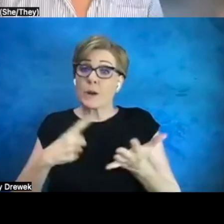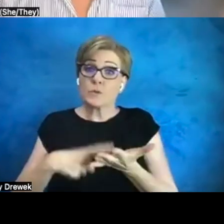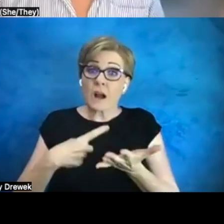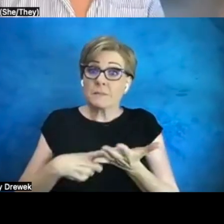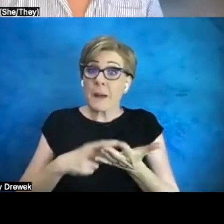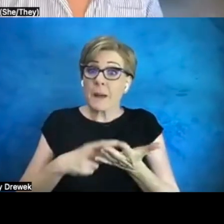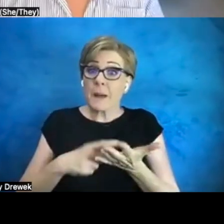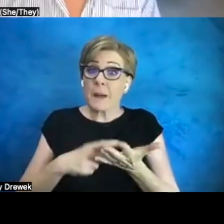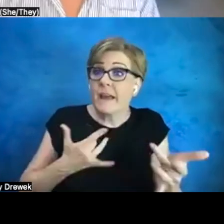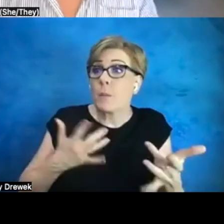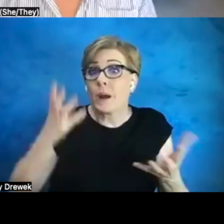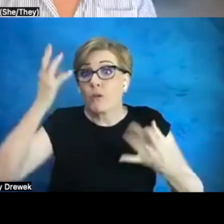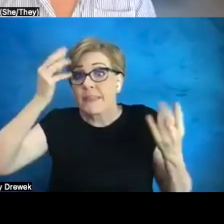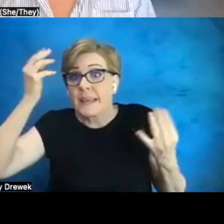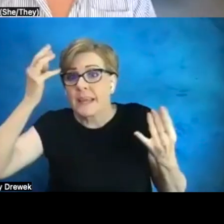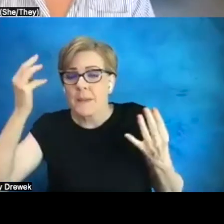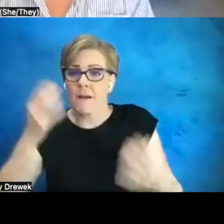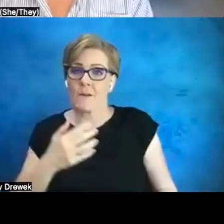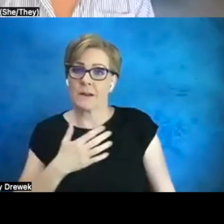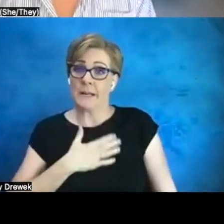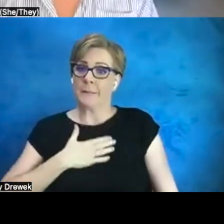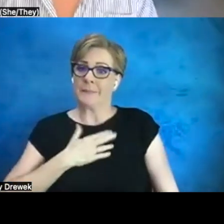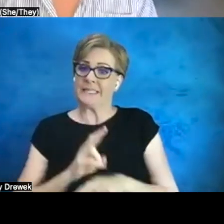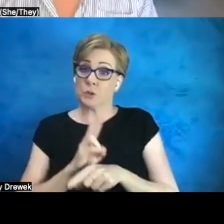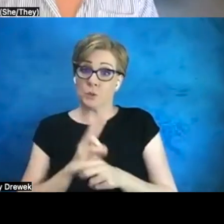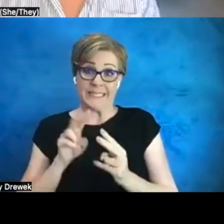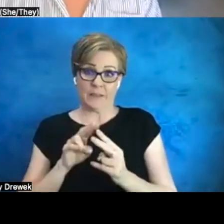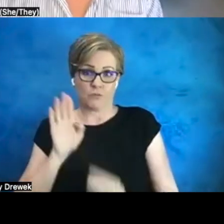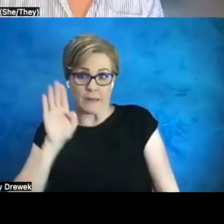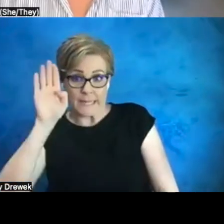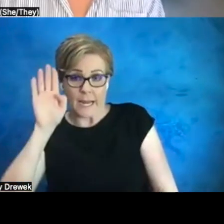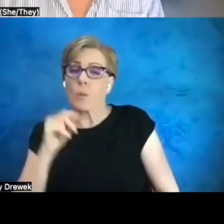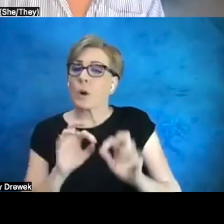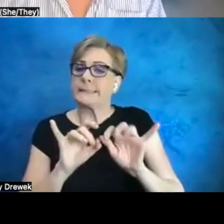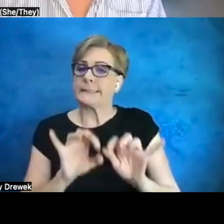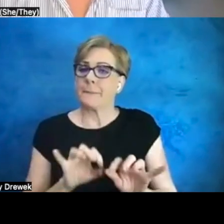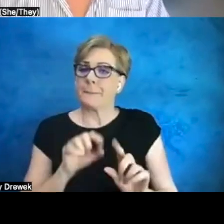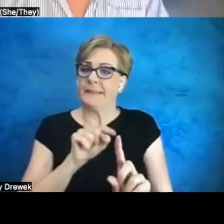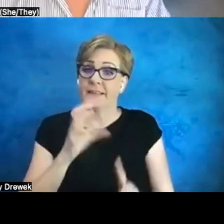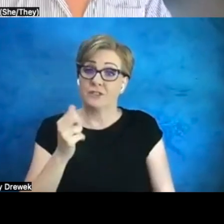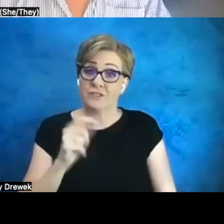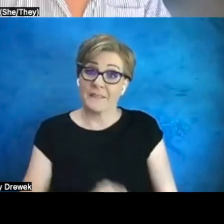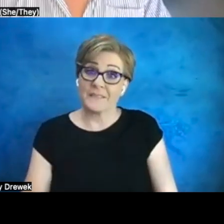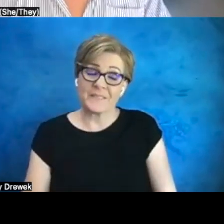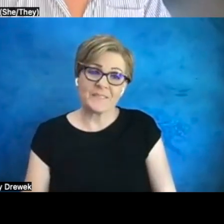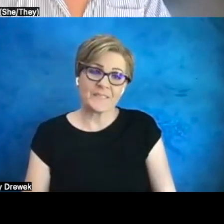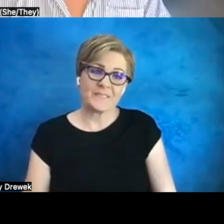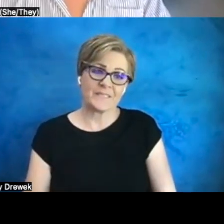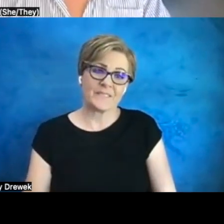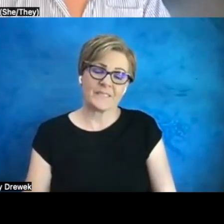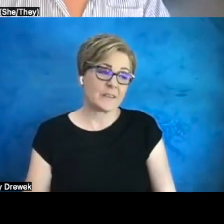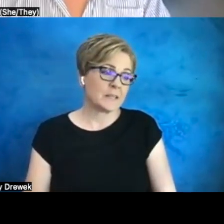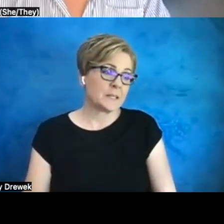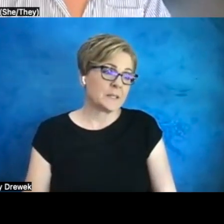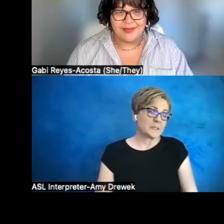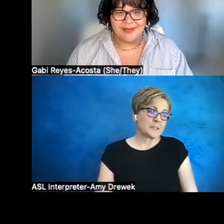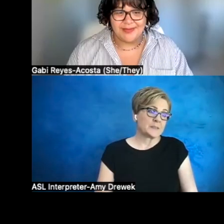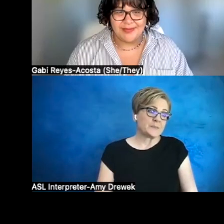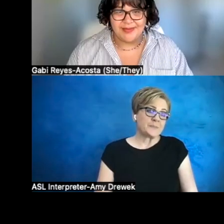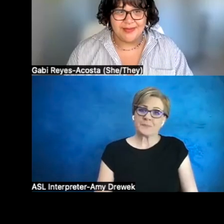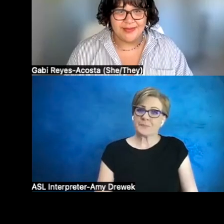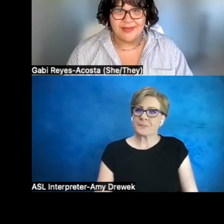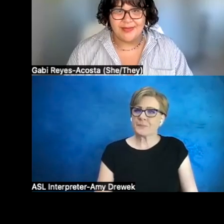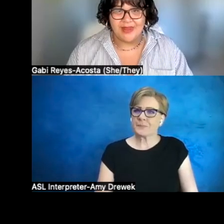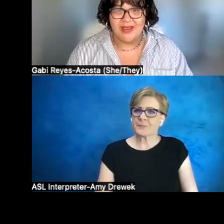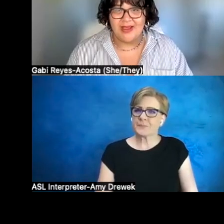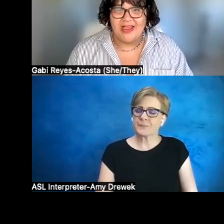thinking about? And again, please use the raised hand feature, or you can write it in the chat.